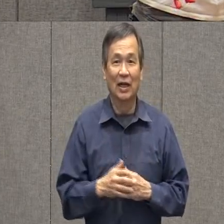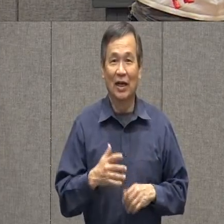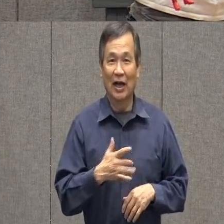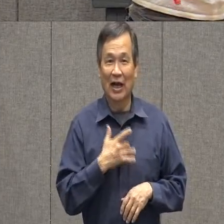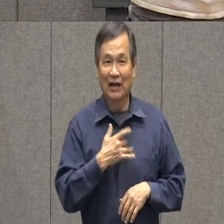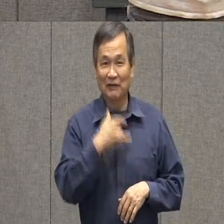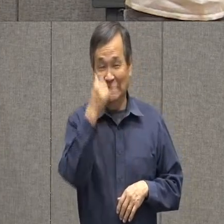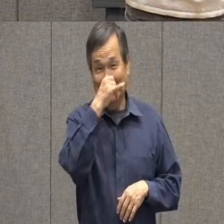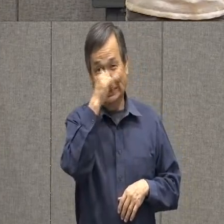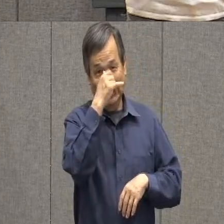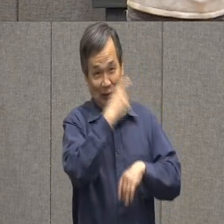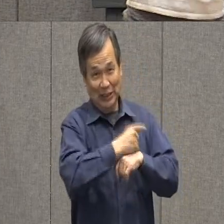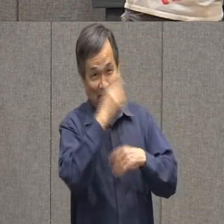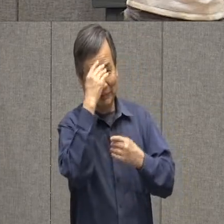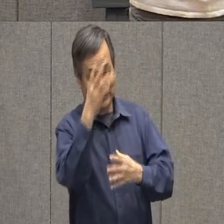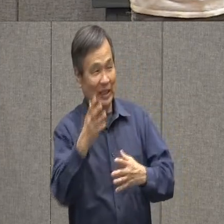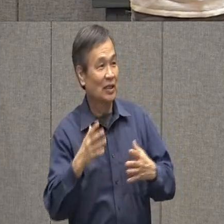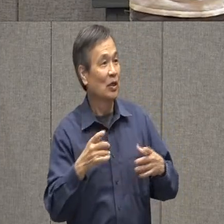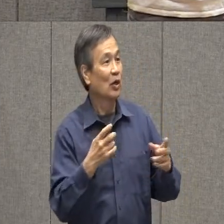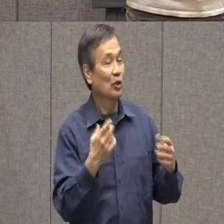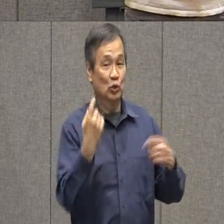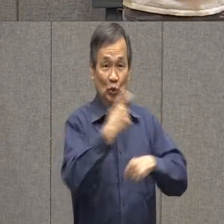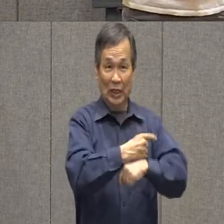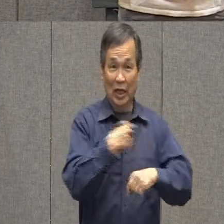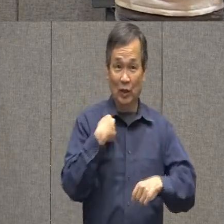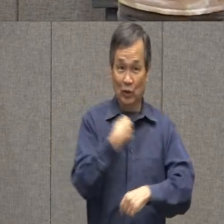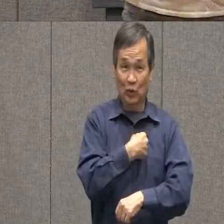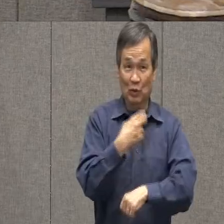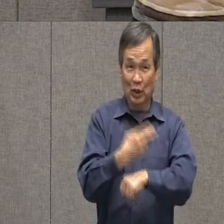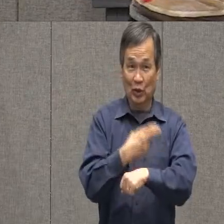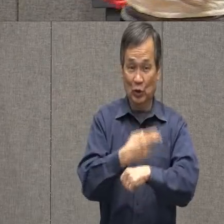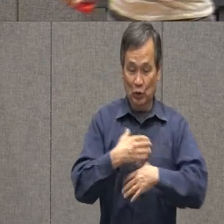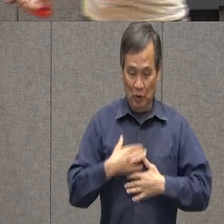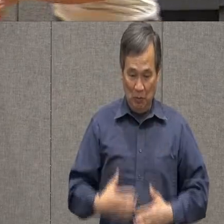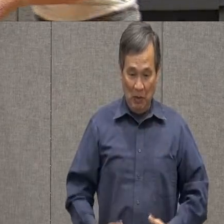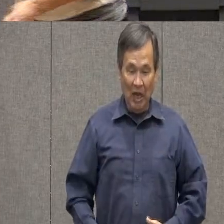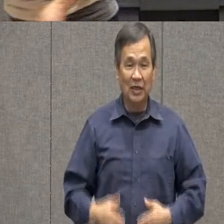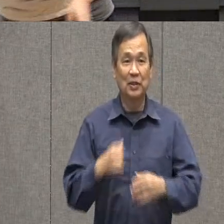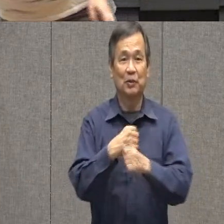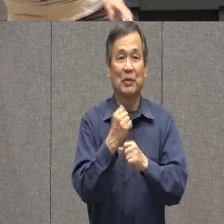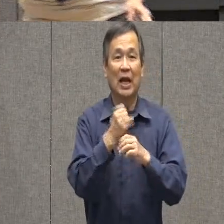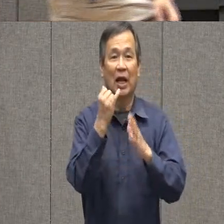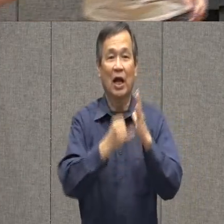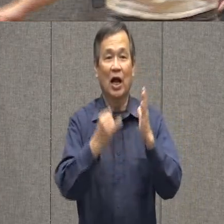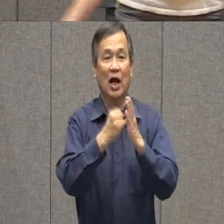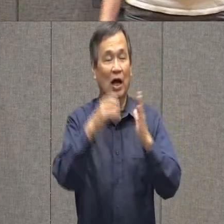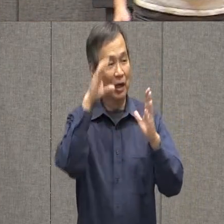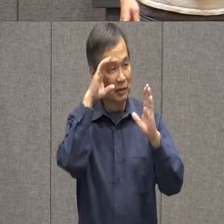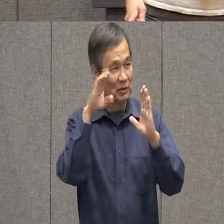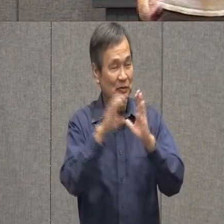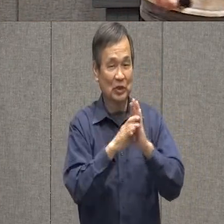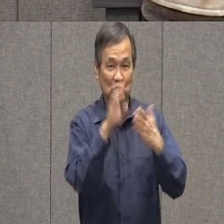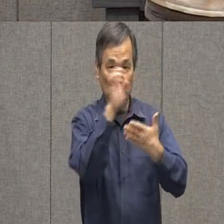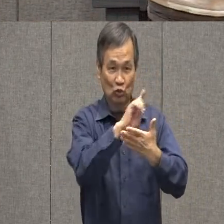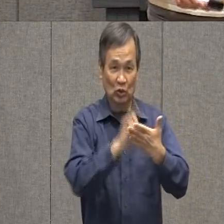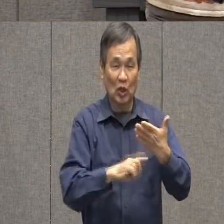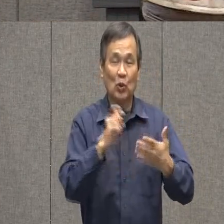because you have to use your body to make figurative artwork. And there's a lot of really, really cool ways to do this.